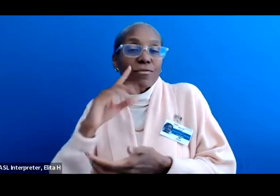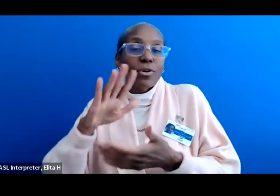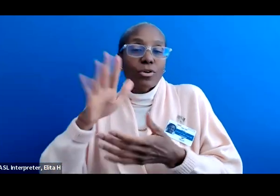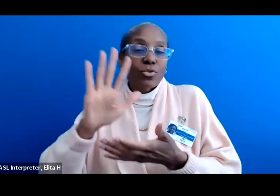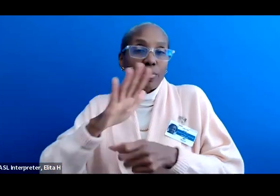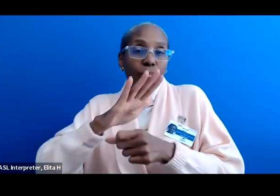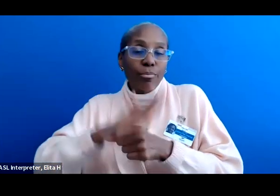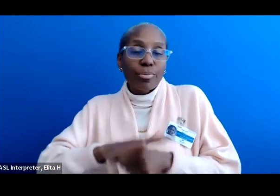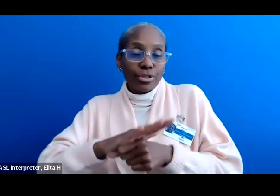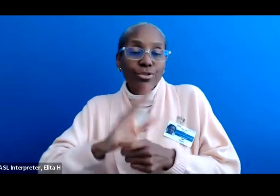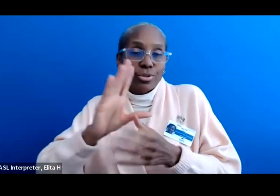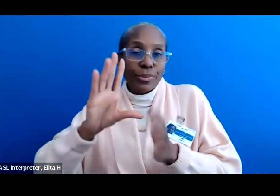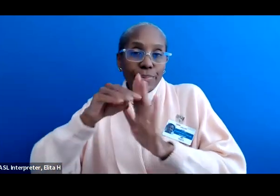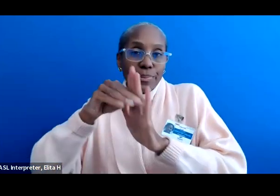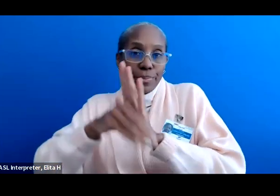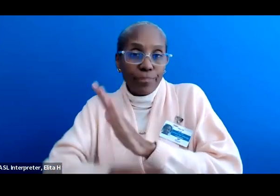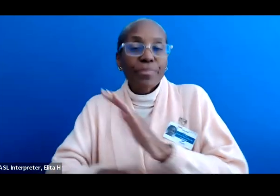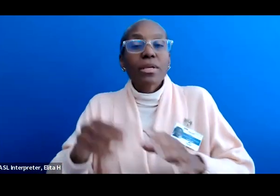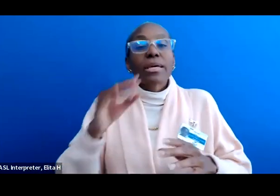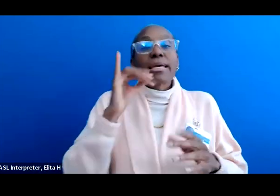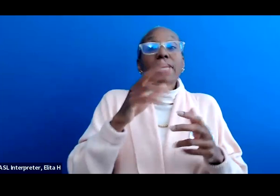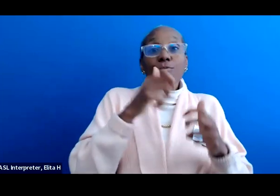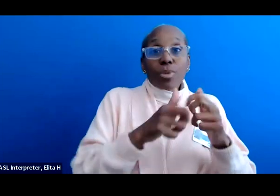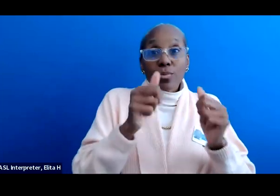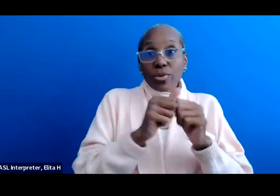If you continue to have a problem with your AD, you can get nitro paste.